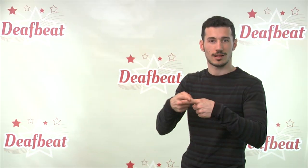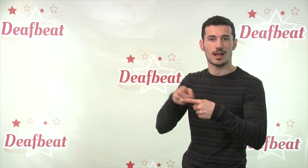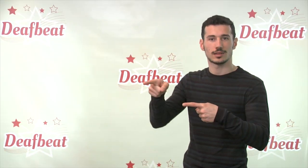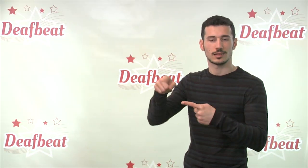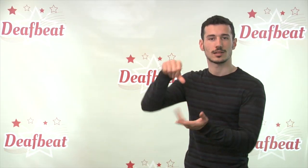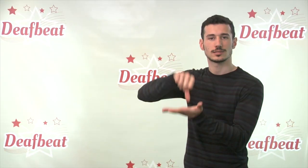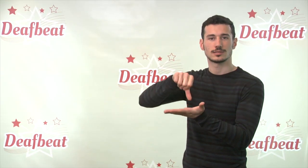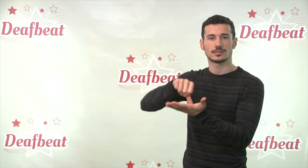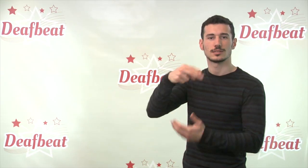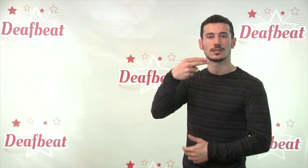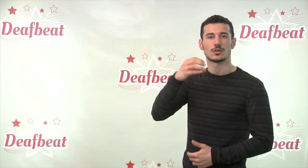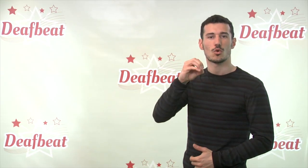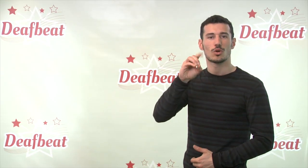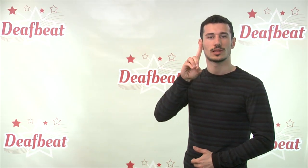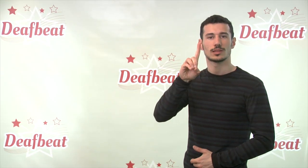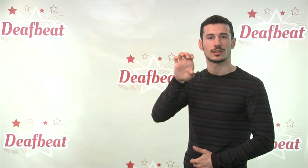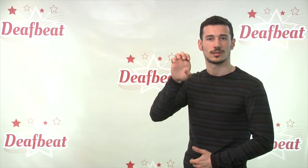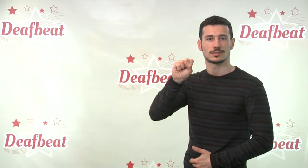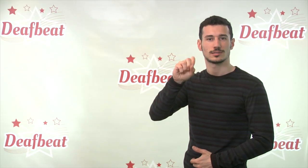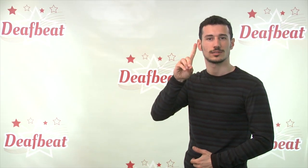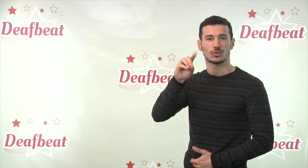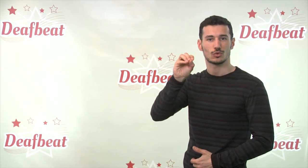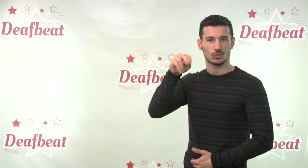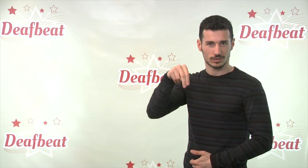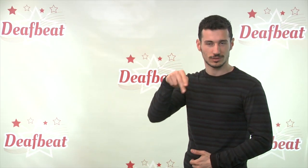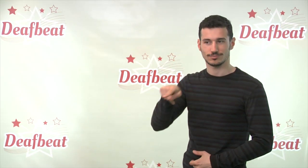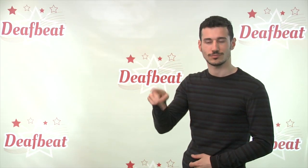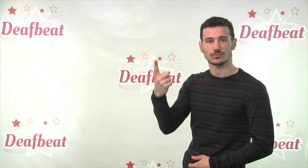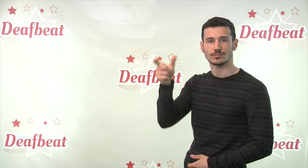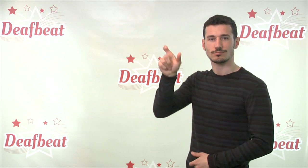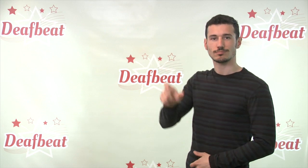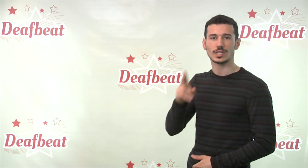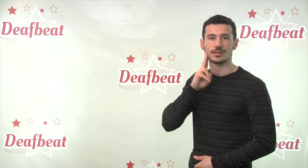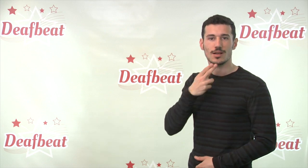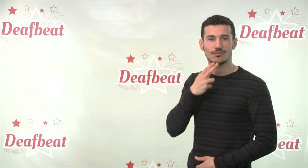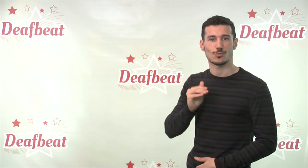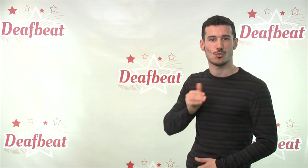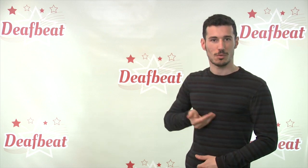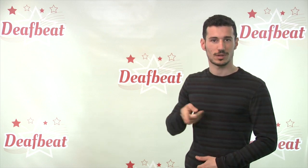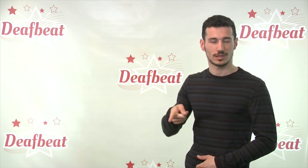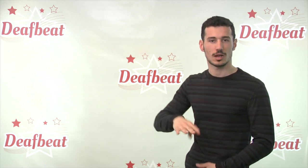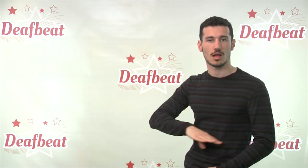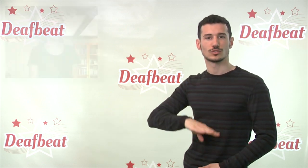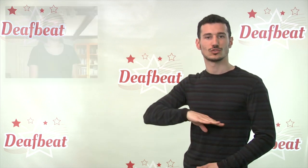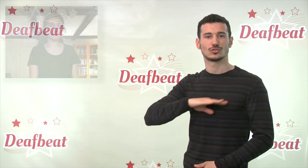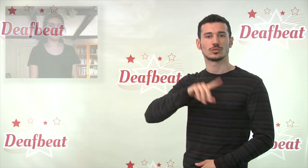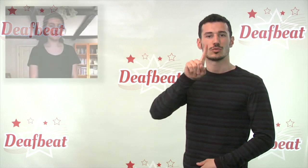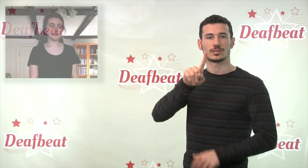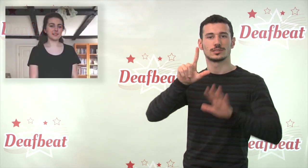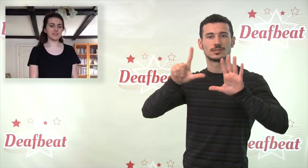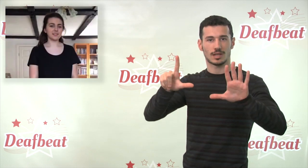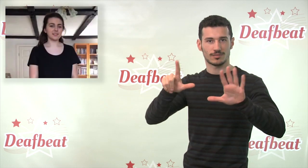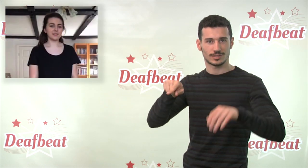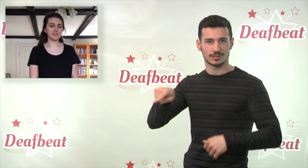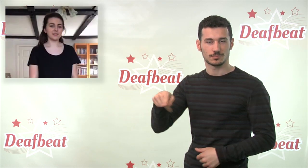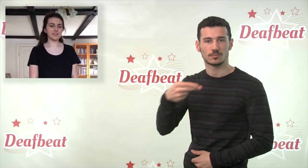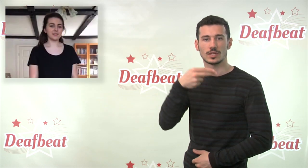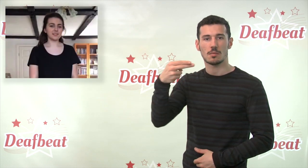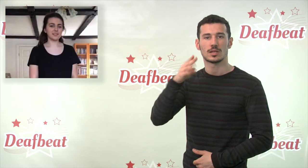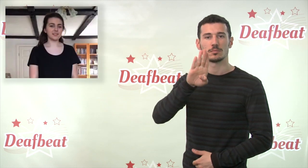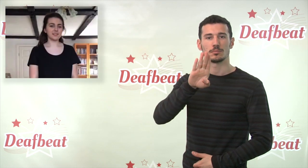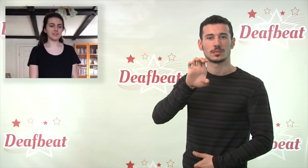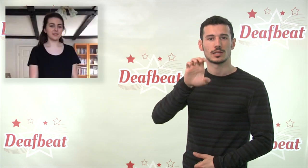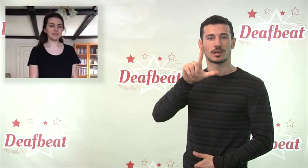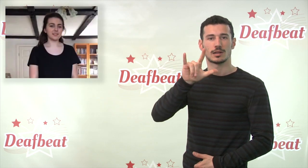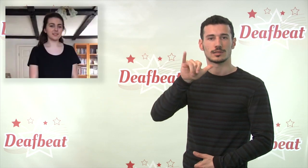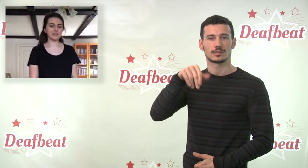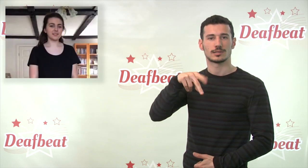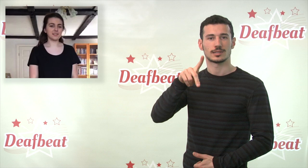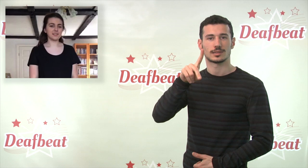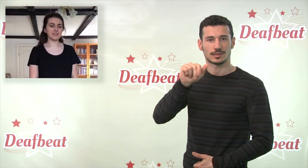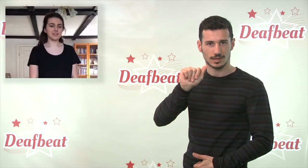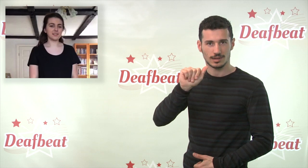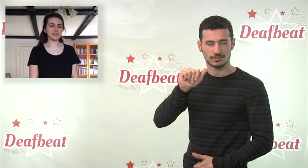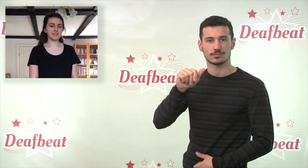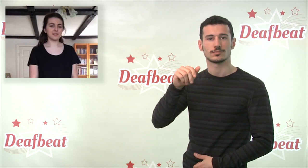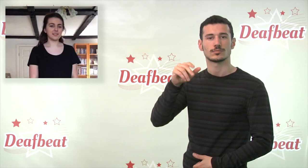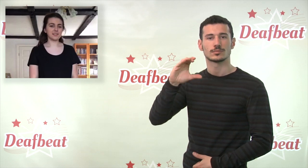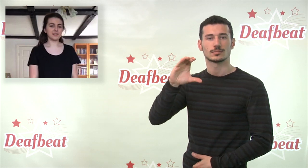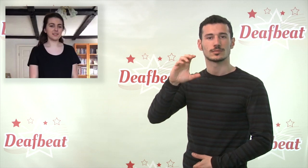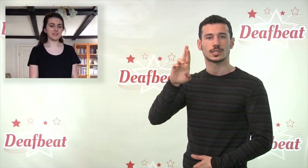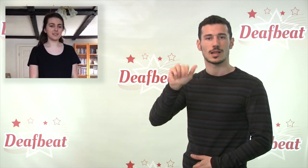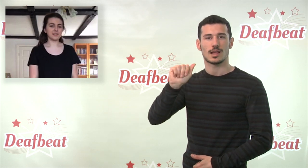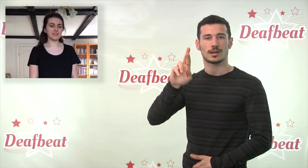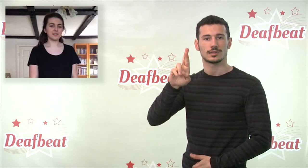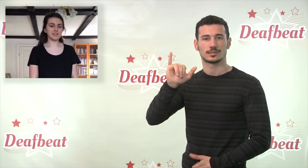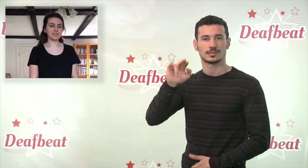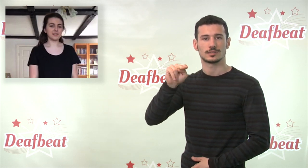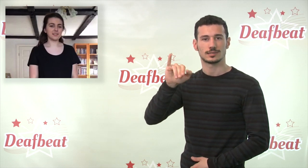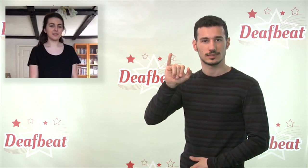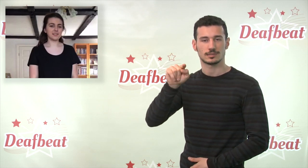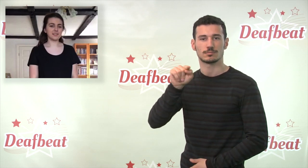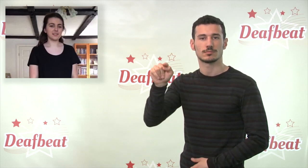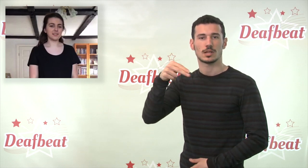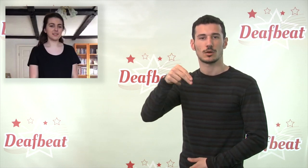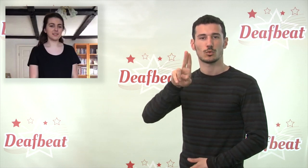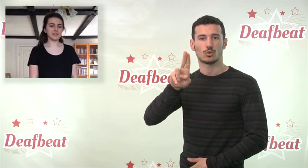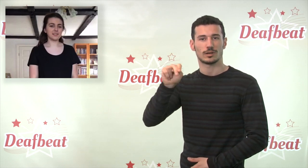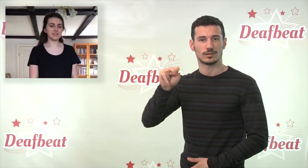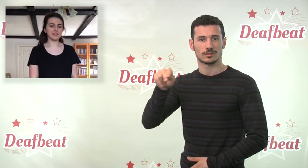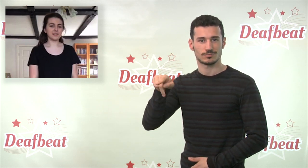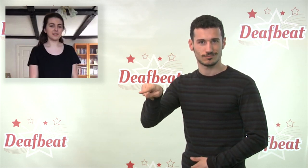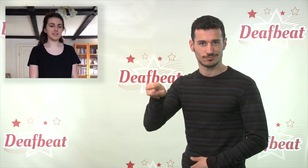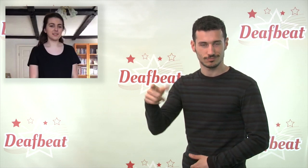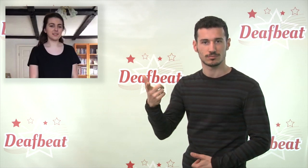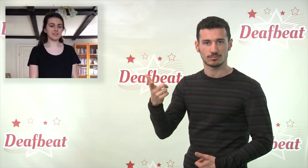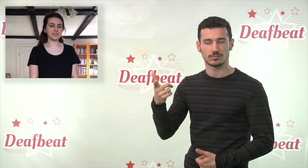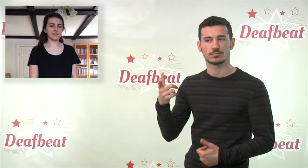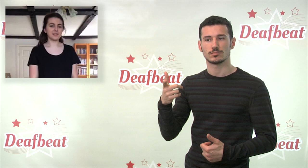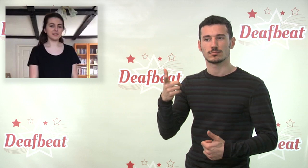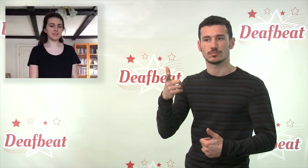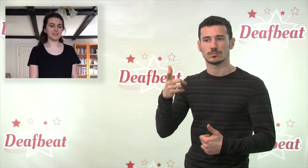A young British Deaf actress is gaining national attention for her talent. Belinda Carini-Nunn, who is